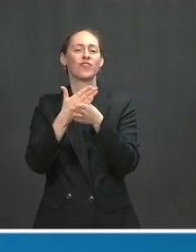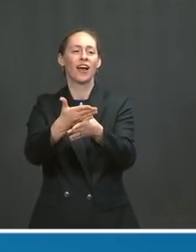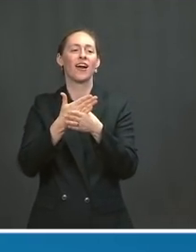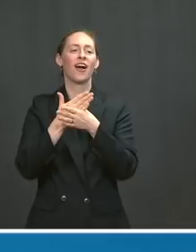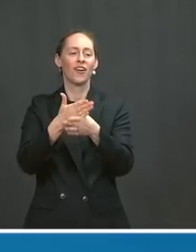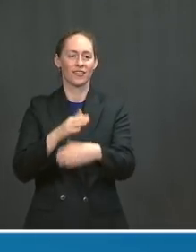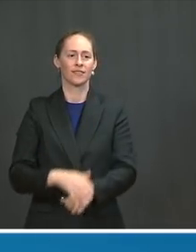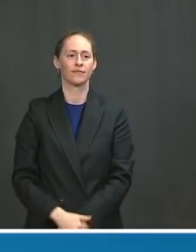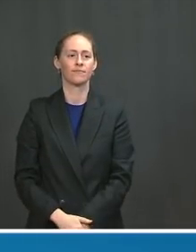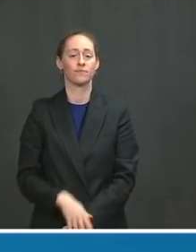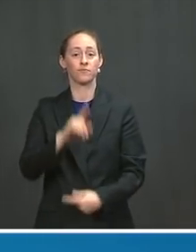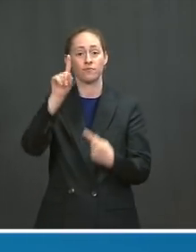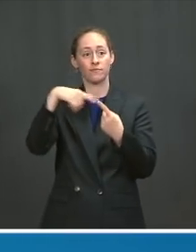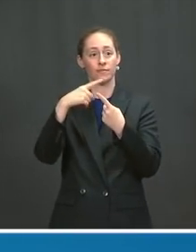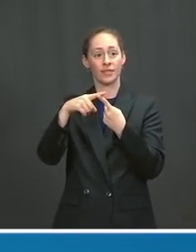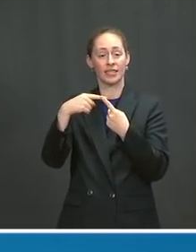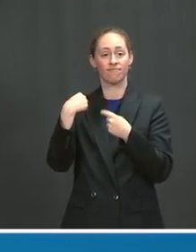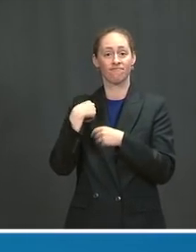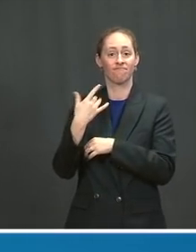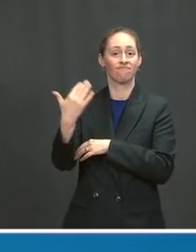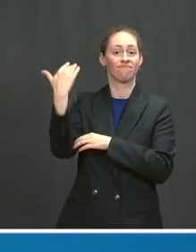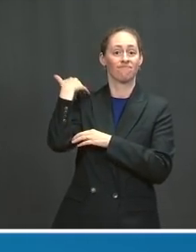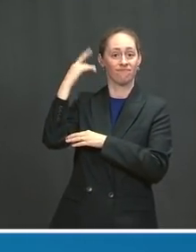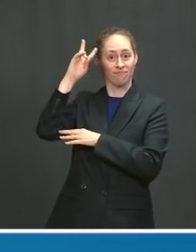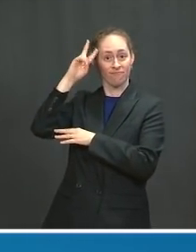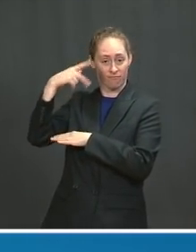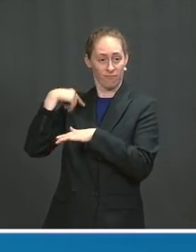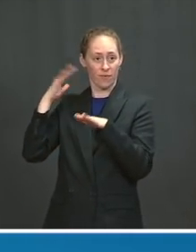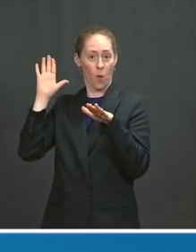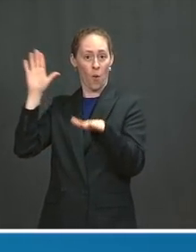And it's actually the same oath I took as Vice President,